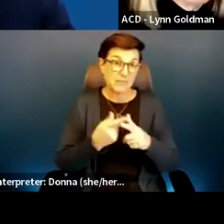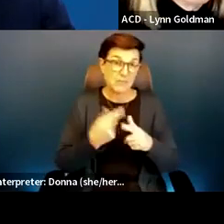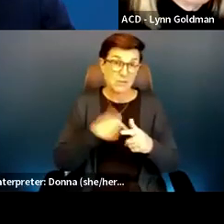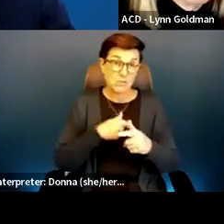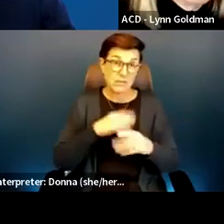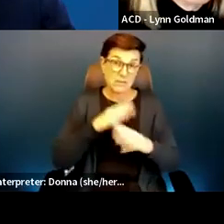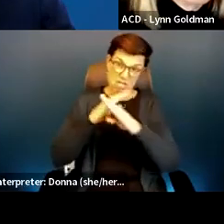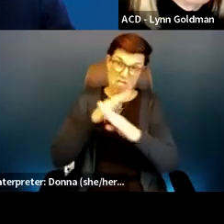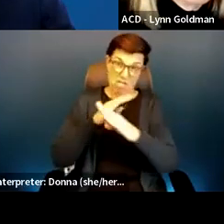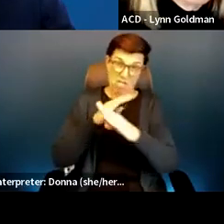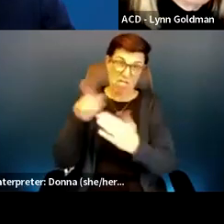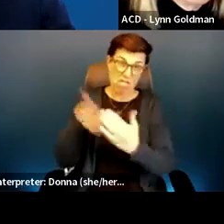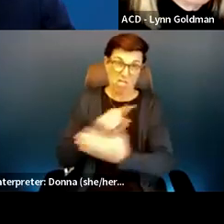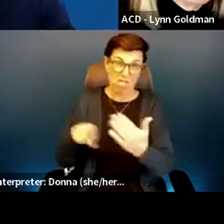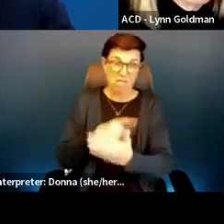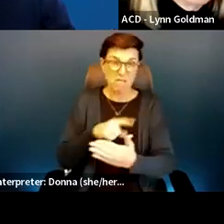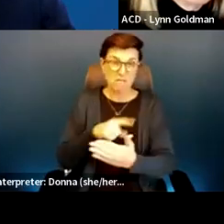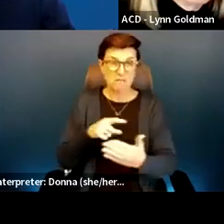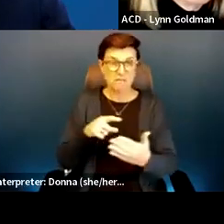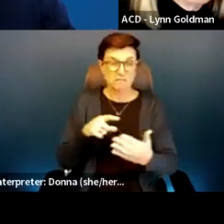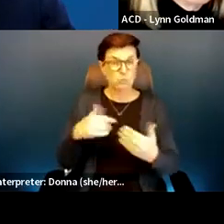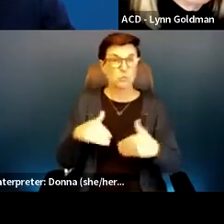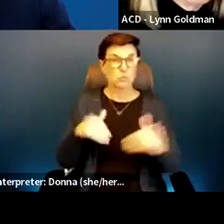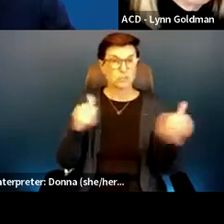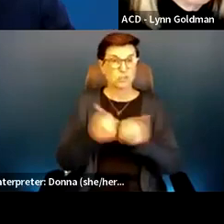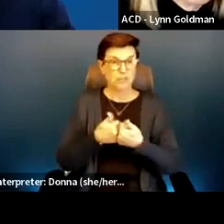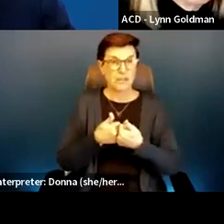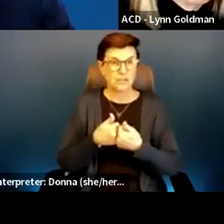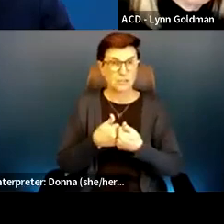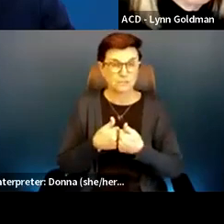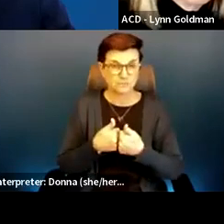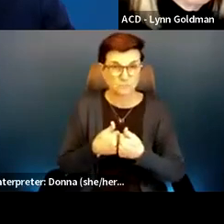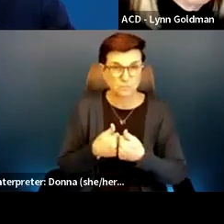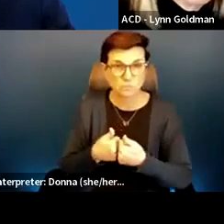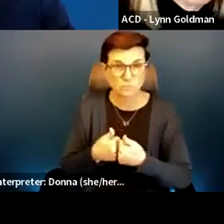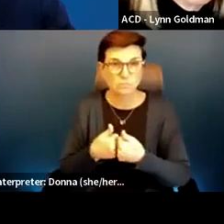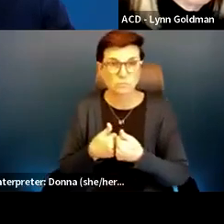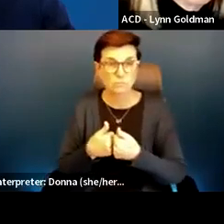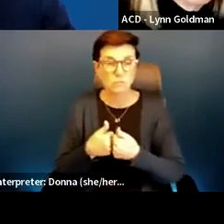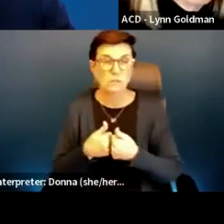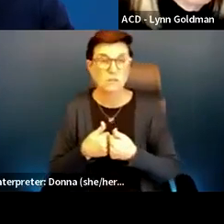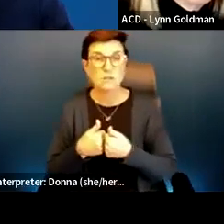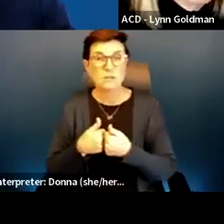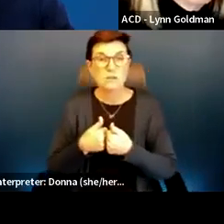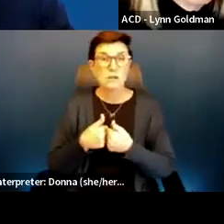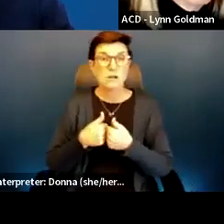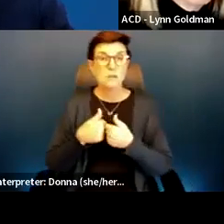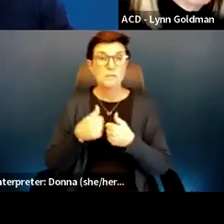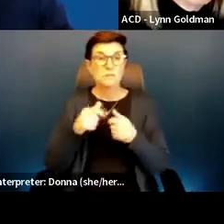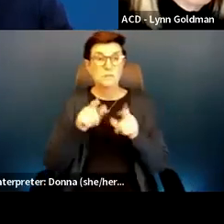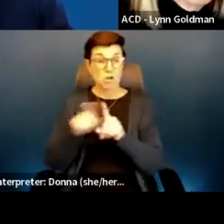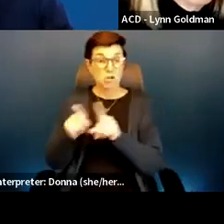I think that the ability to get to that culture is really partly the reason for some